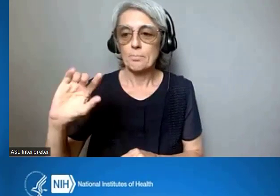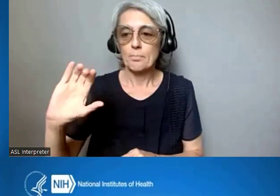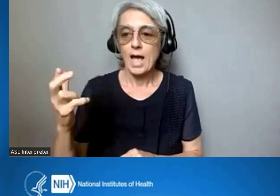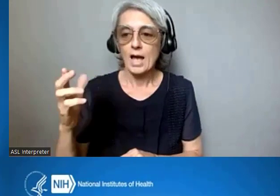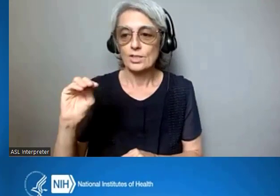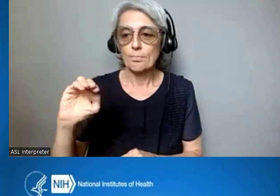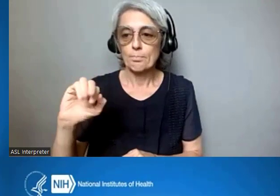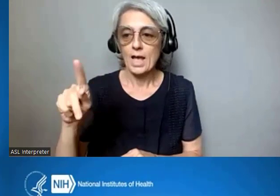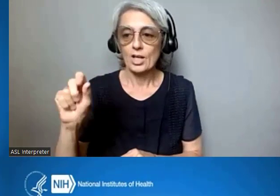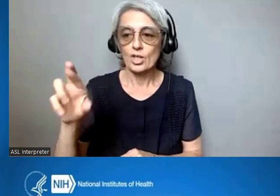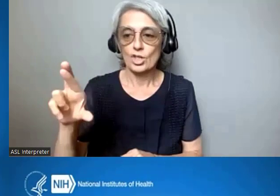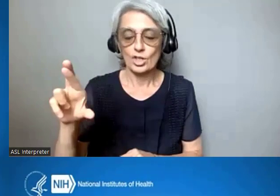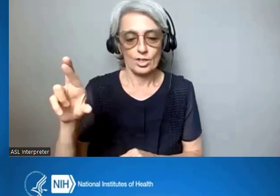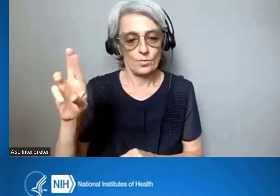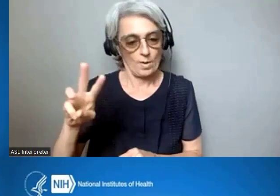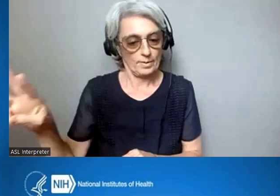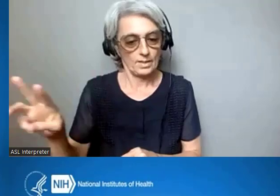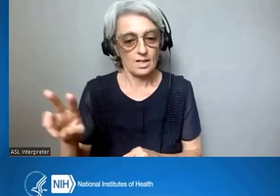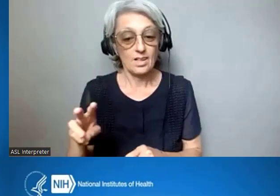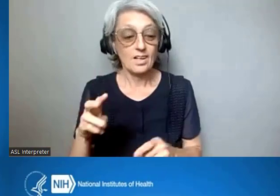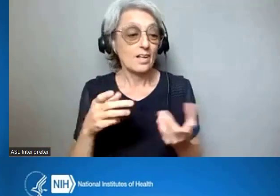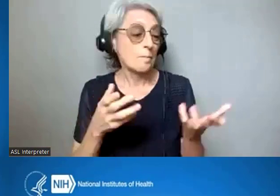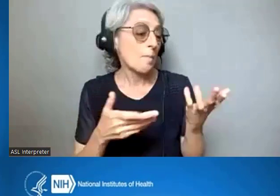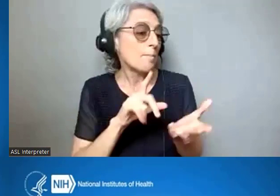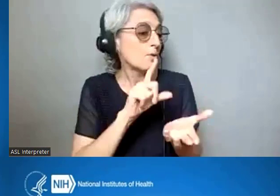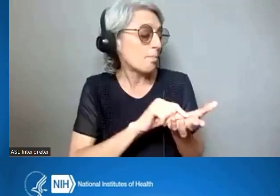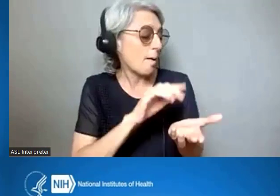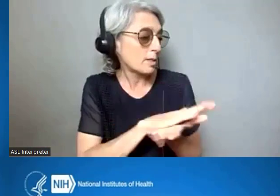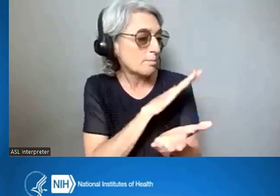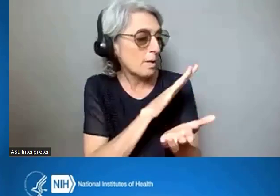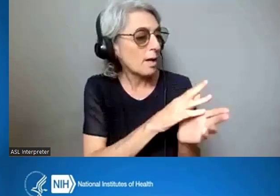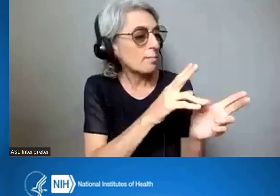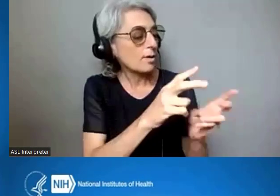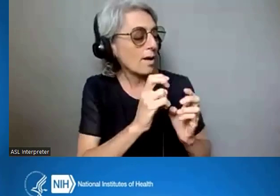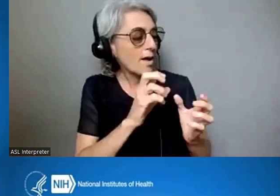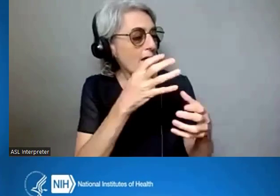from a paper that you've written or a paragraph of your scientific ideas,